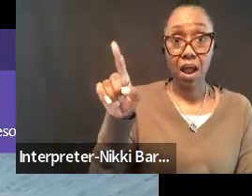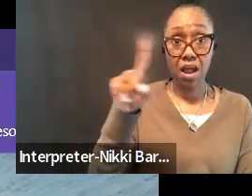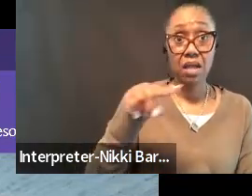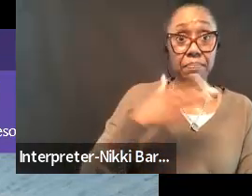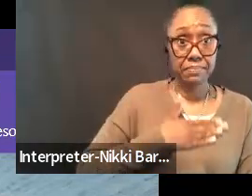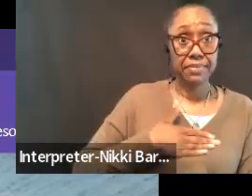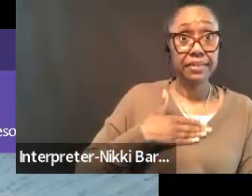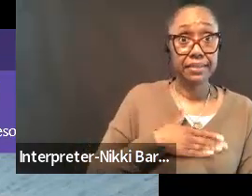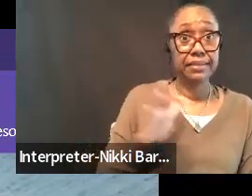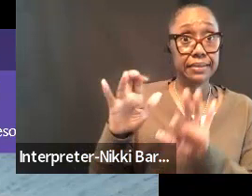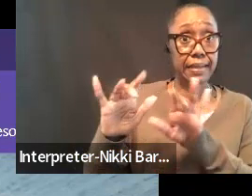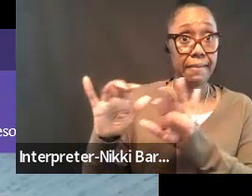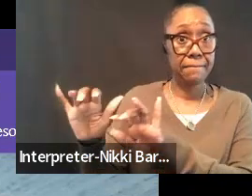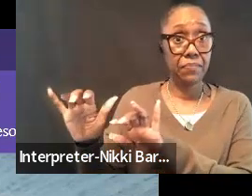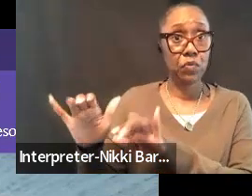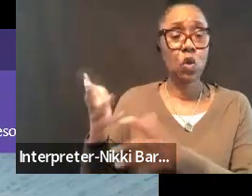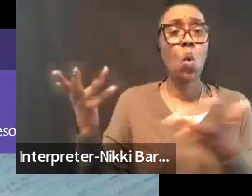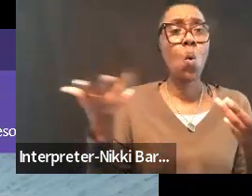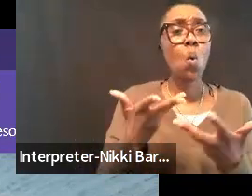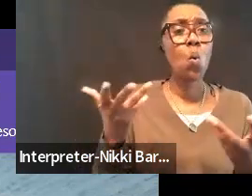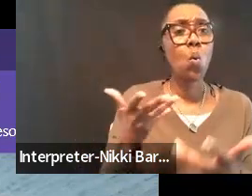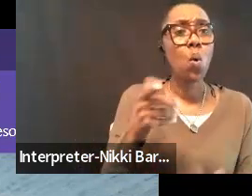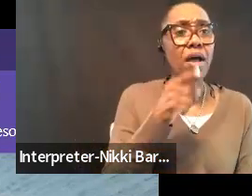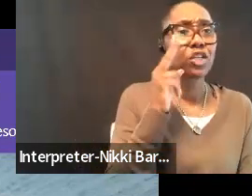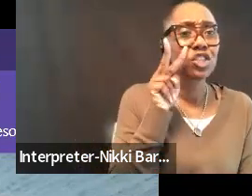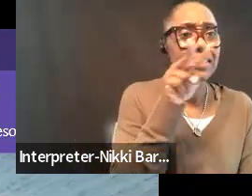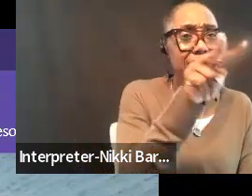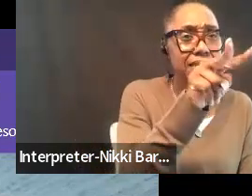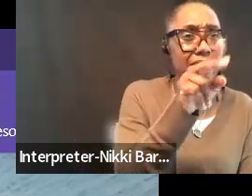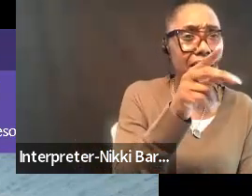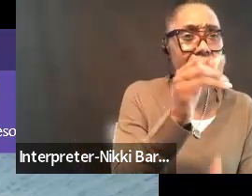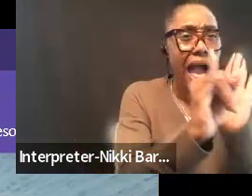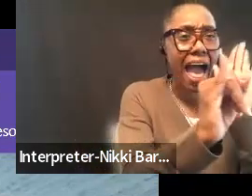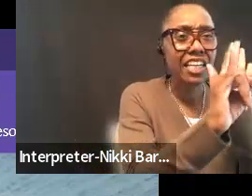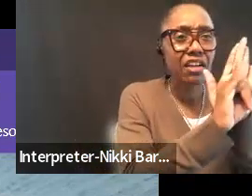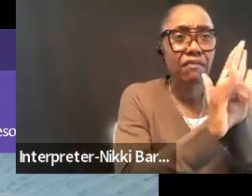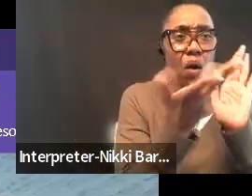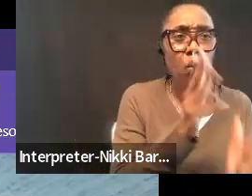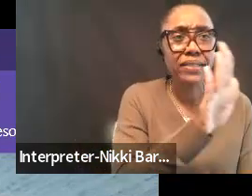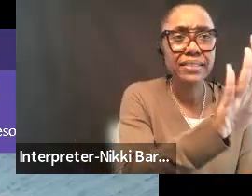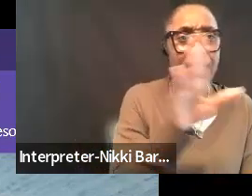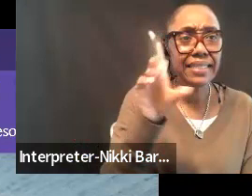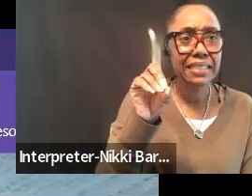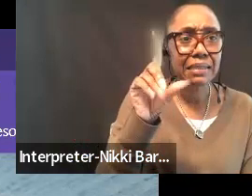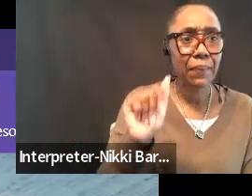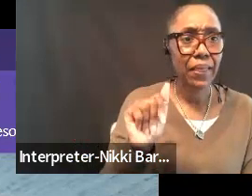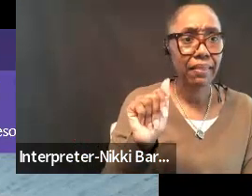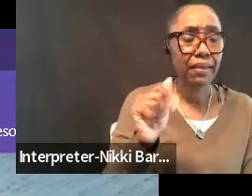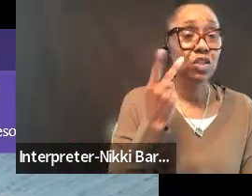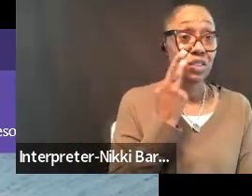What disability you think this child has? By looking at this worksheet.